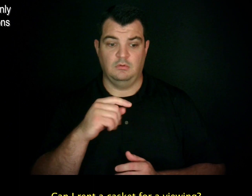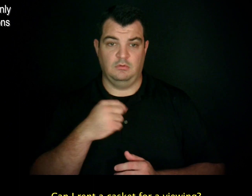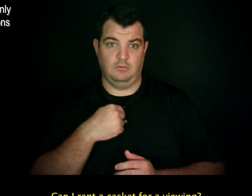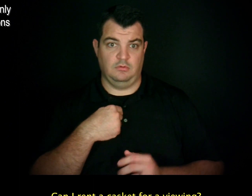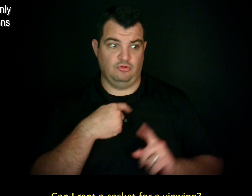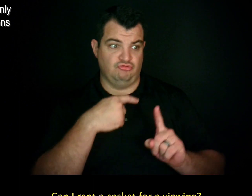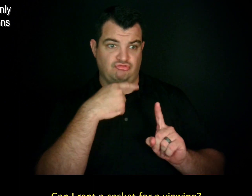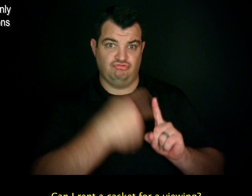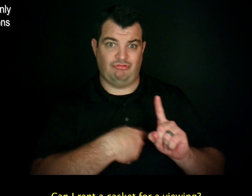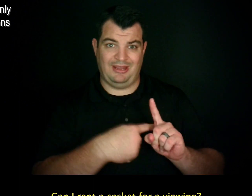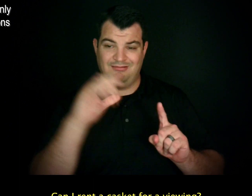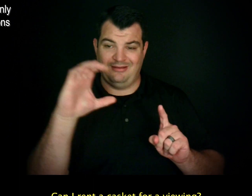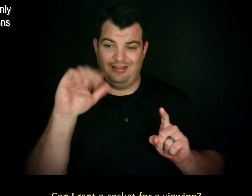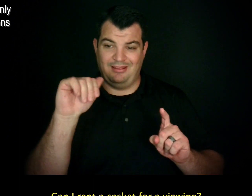Can I rent a casket for a viewing?